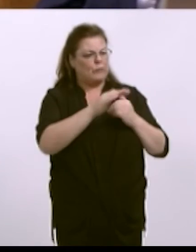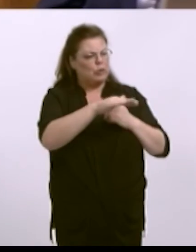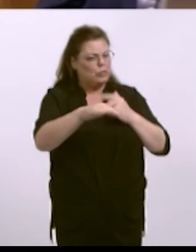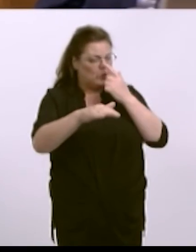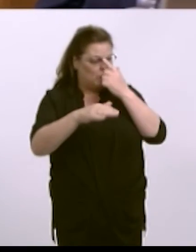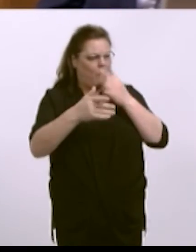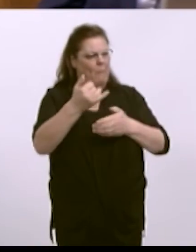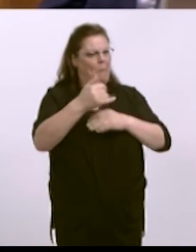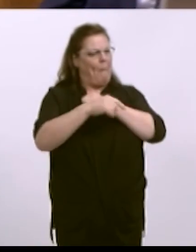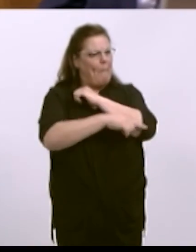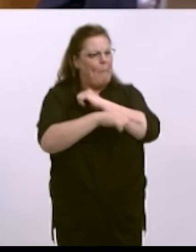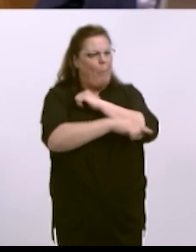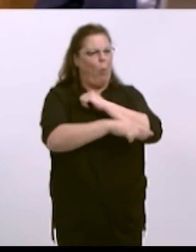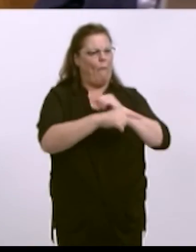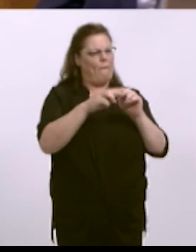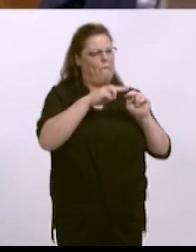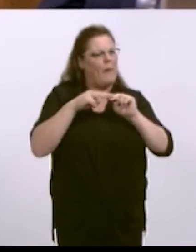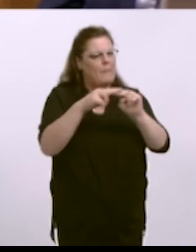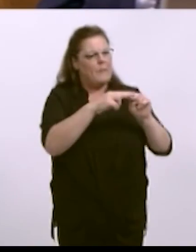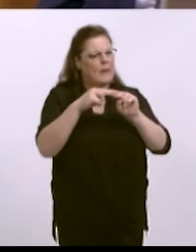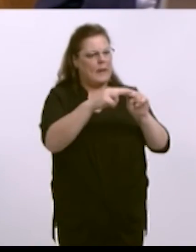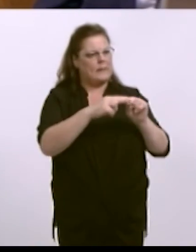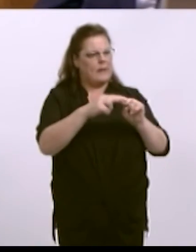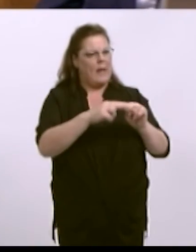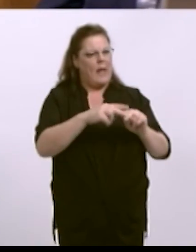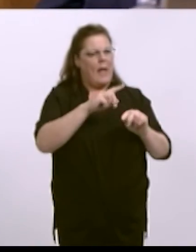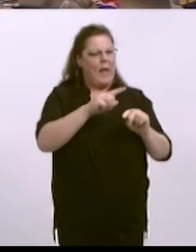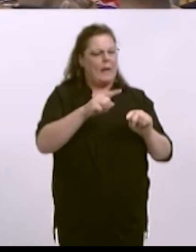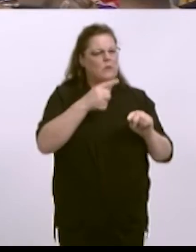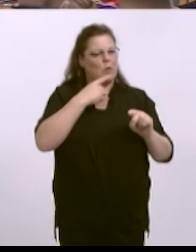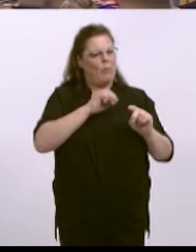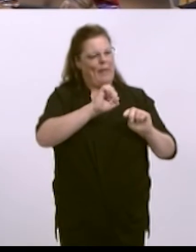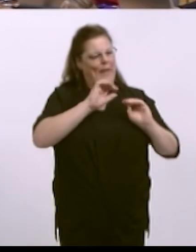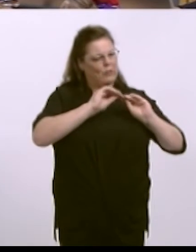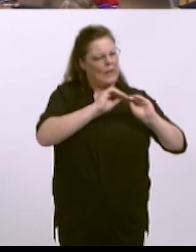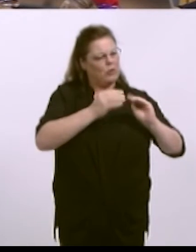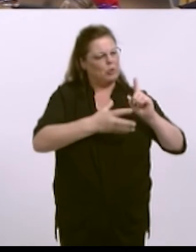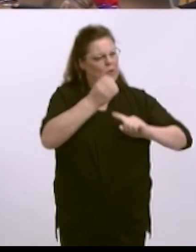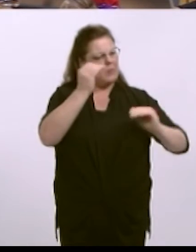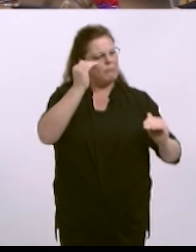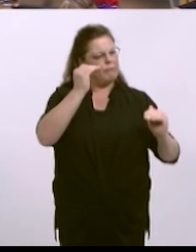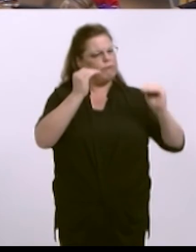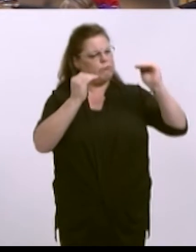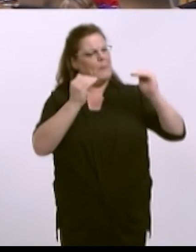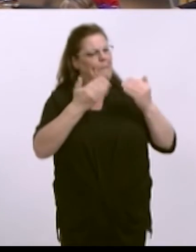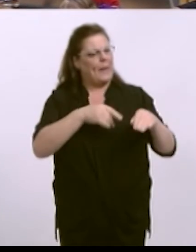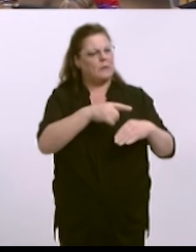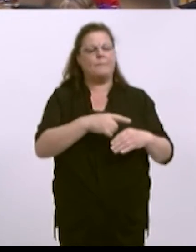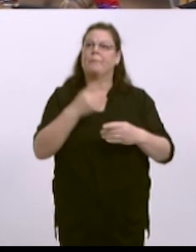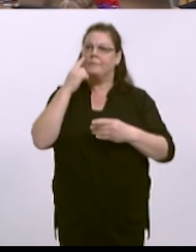we are starting to break the very stubborn link between poverty and educational achievement. Rhianon Passmore: Thank you, First Minister. Statistics recently released show a further